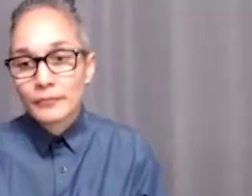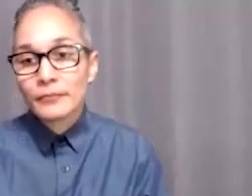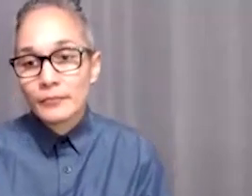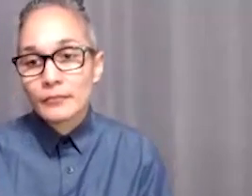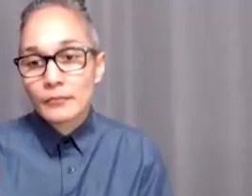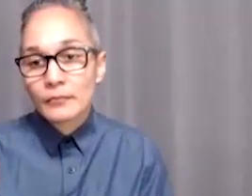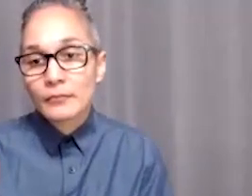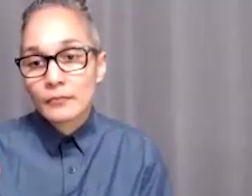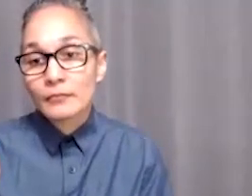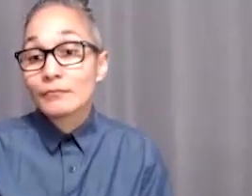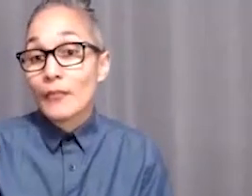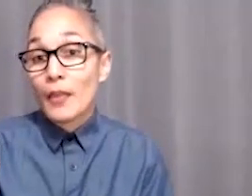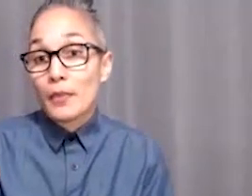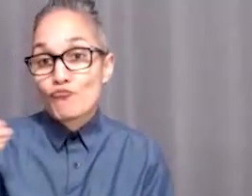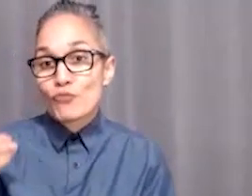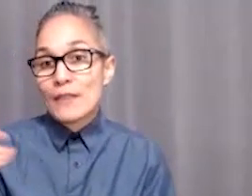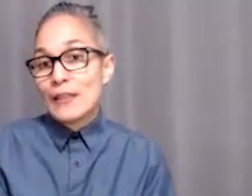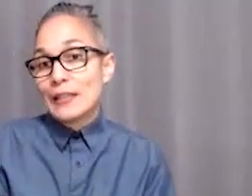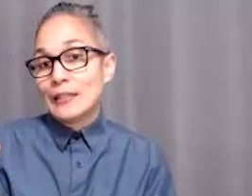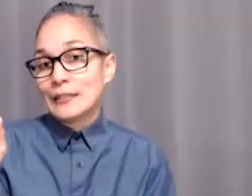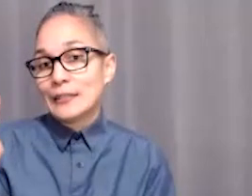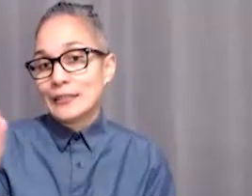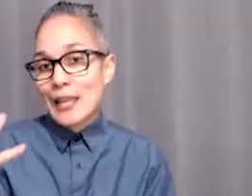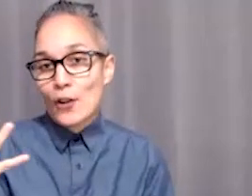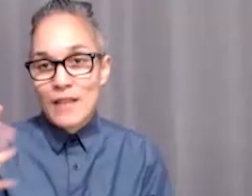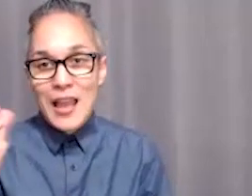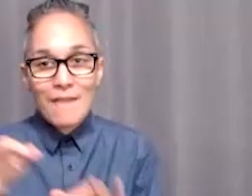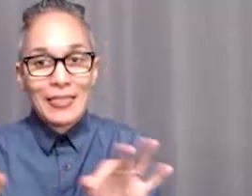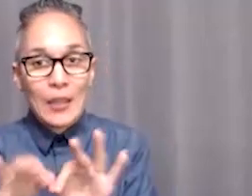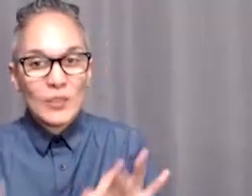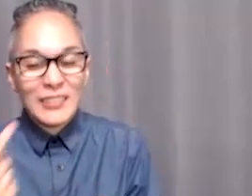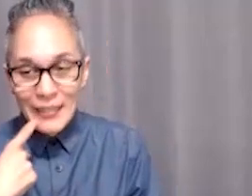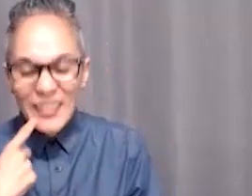The previous Title 5 language said, instructor